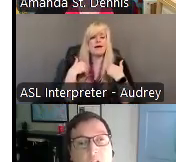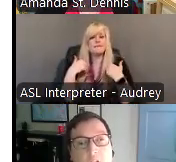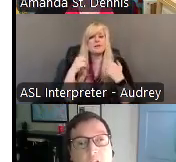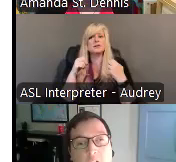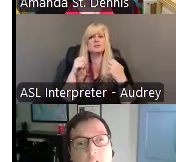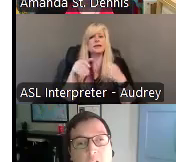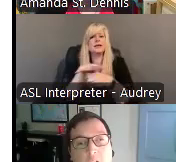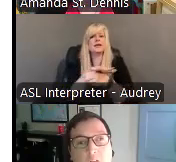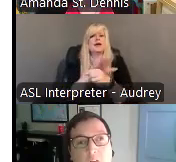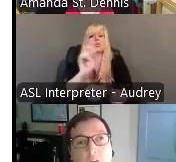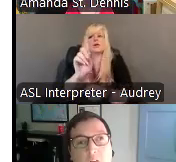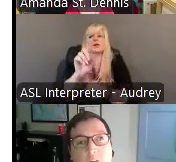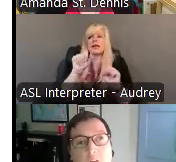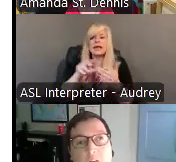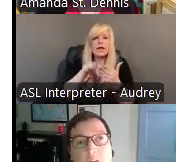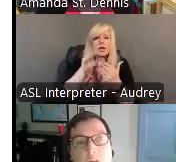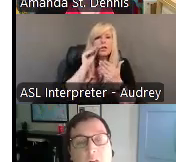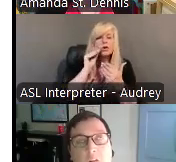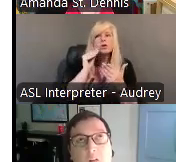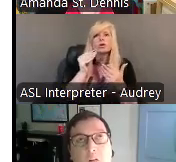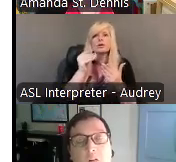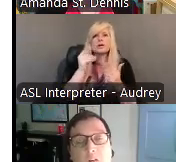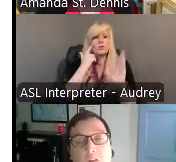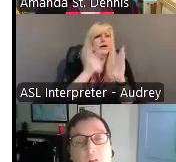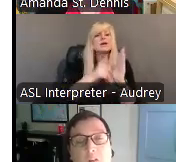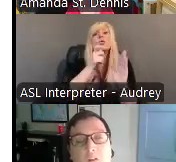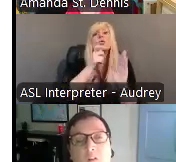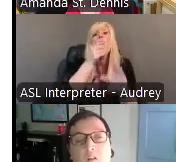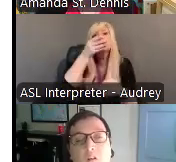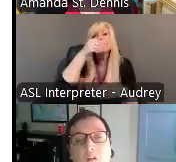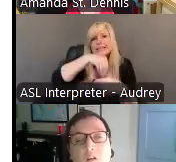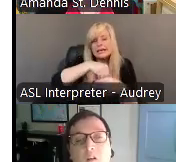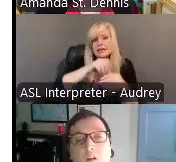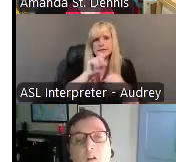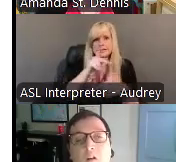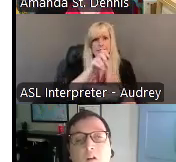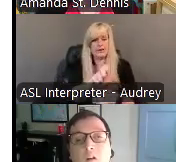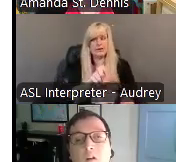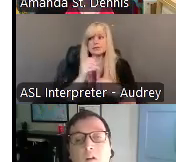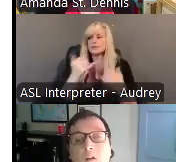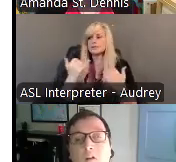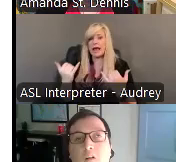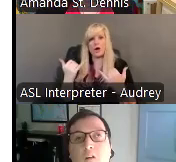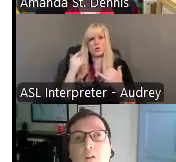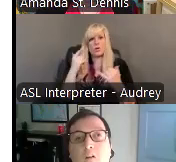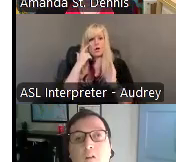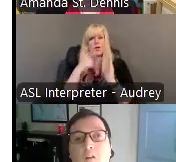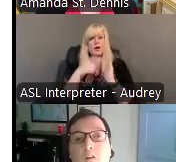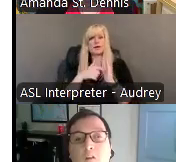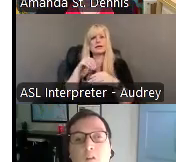recognizing who is in this space. I recognize with this webinar, I'm in this space with Amanda, Jess,